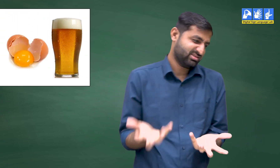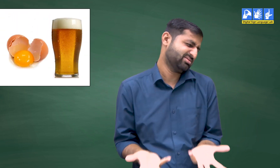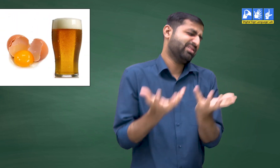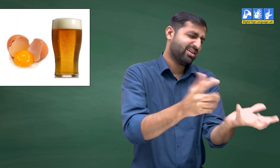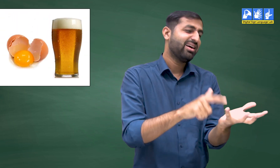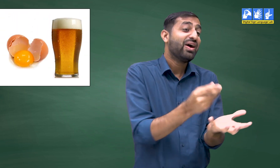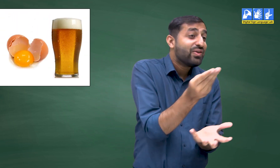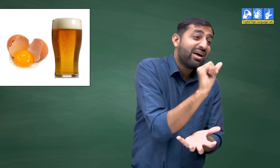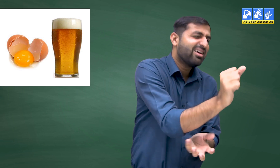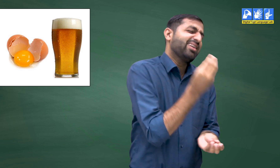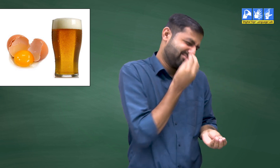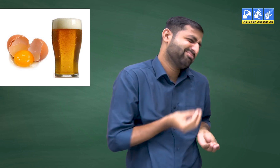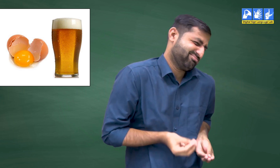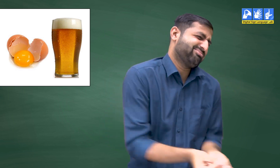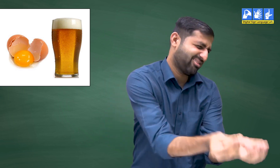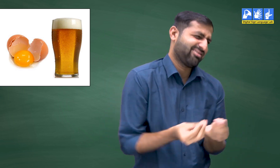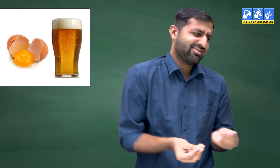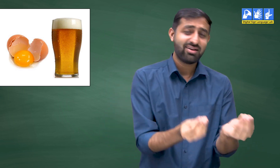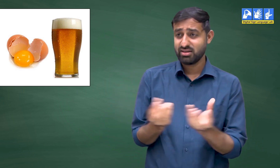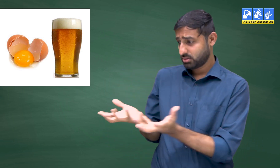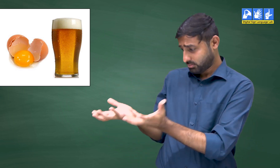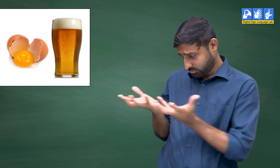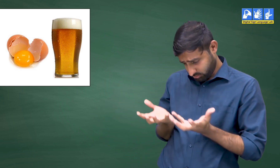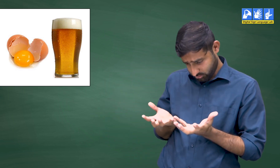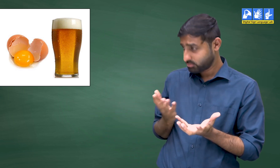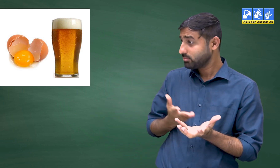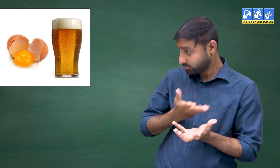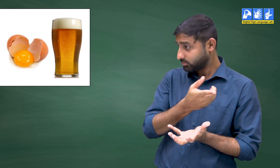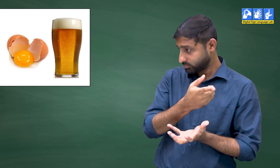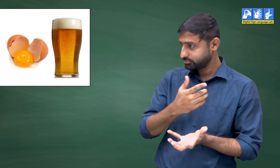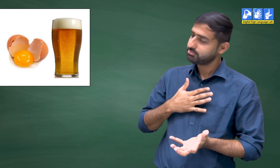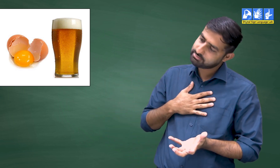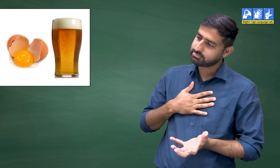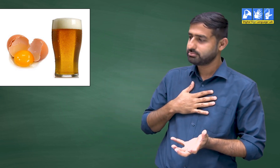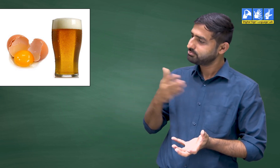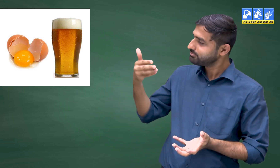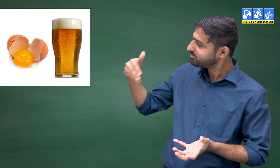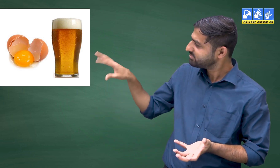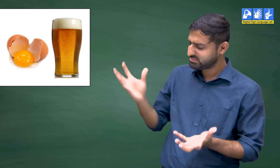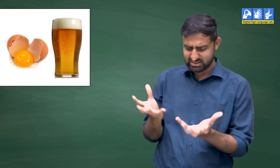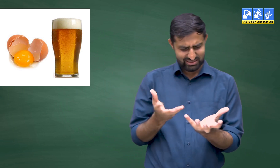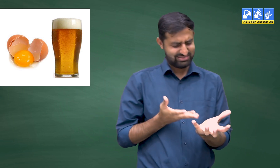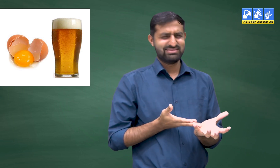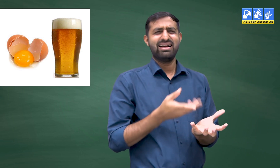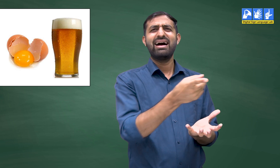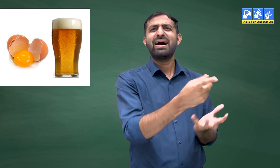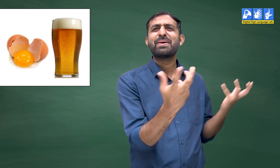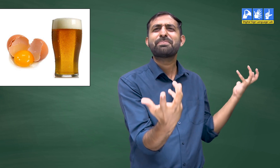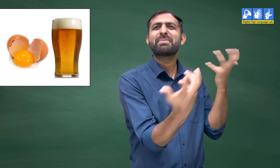and gave it to Dr.Herriot to feed Tricki. Dr. Herriot was amazed. He told her that he would do the needful.